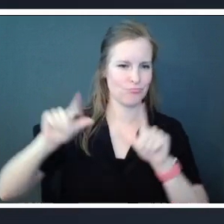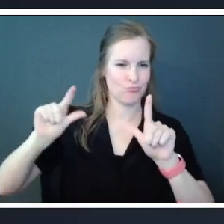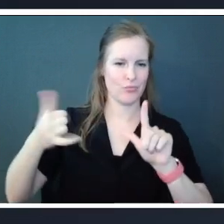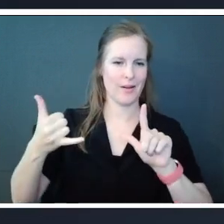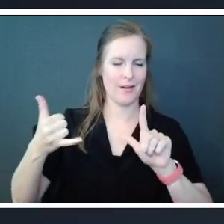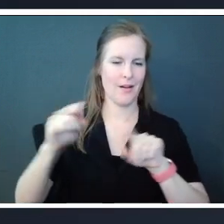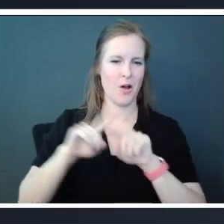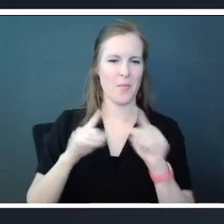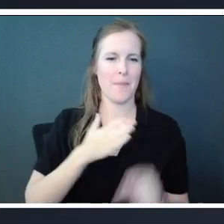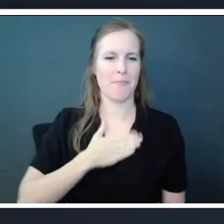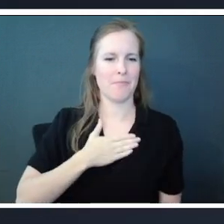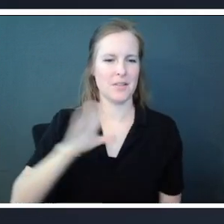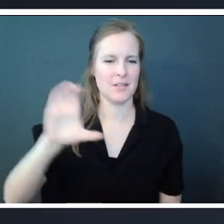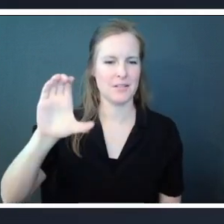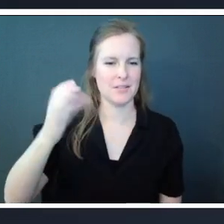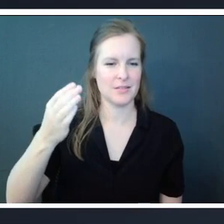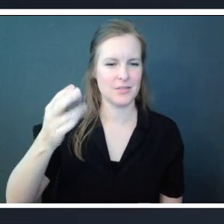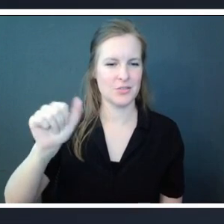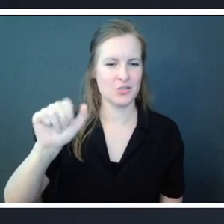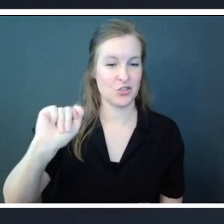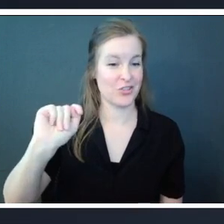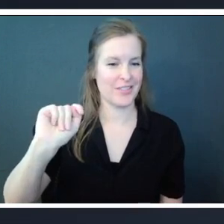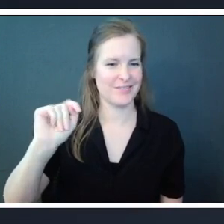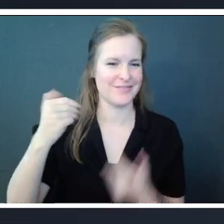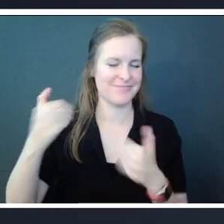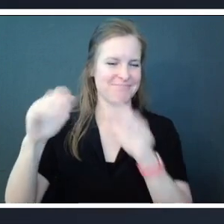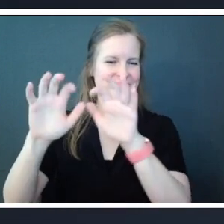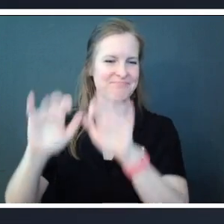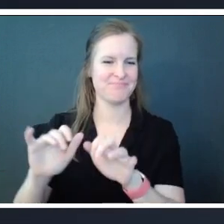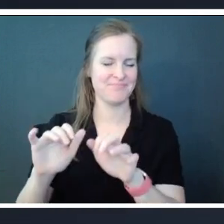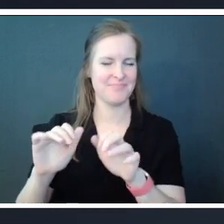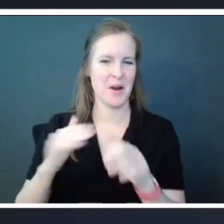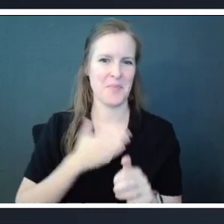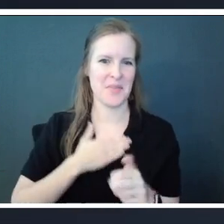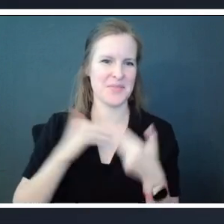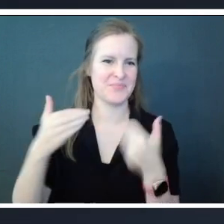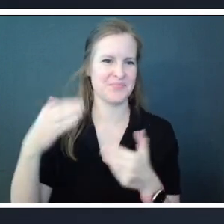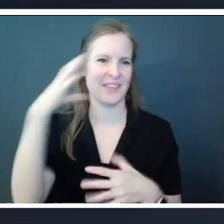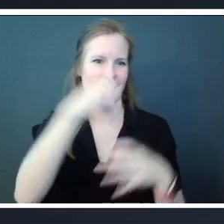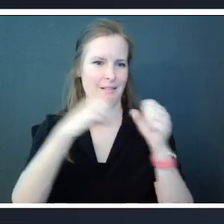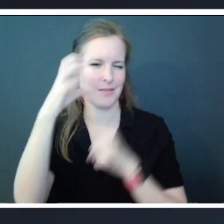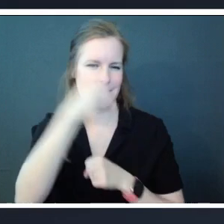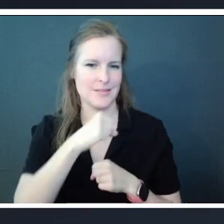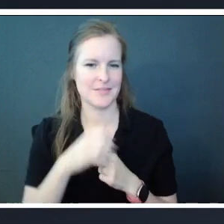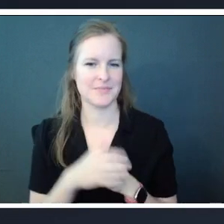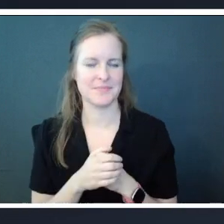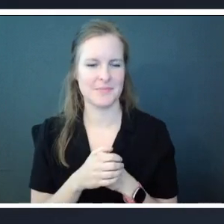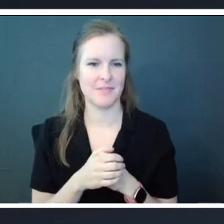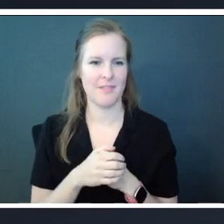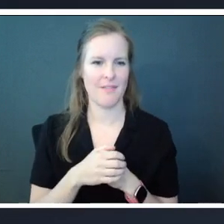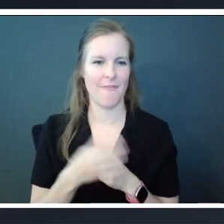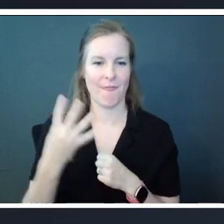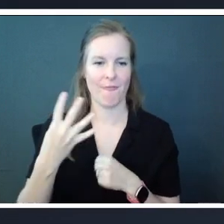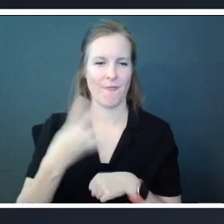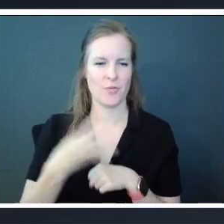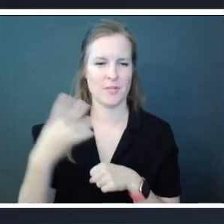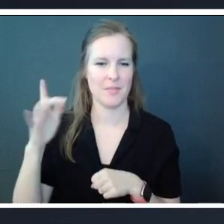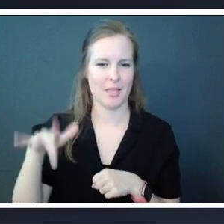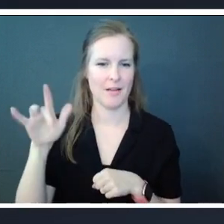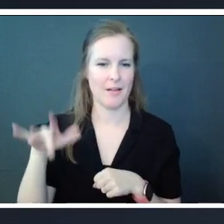see some guesses over there, so who am I? Okay click four times for me. I am a reptile. I have